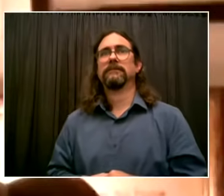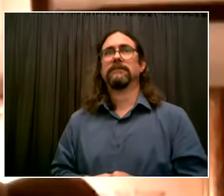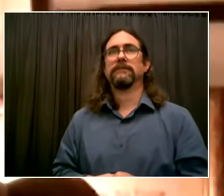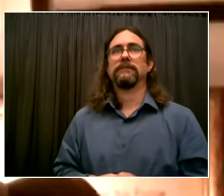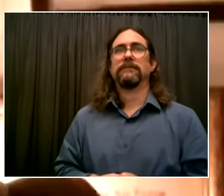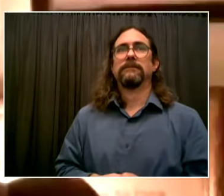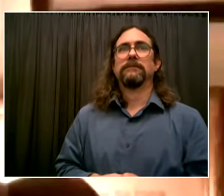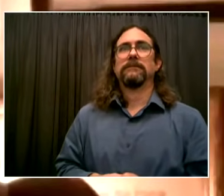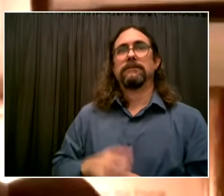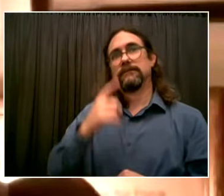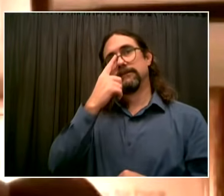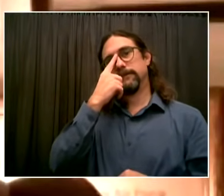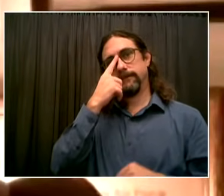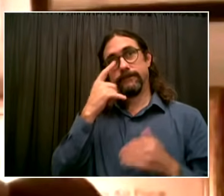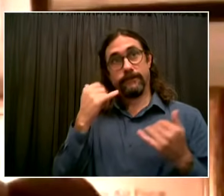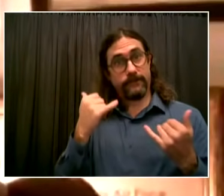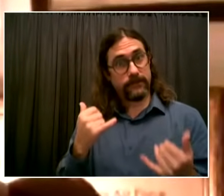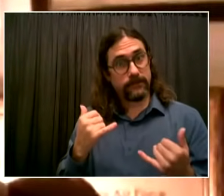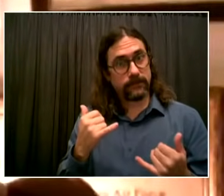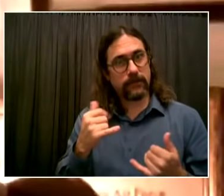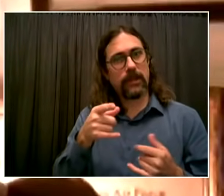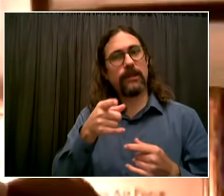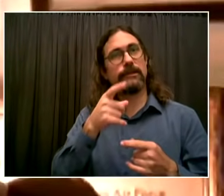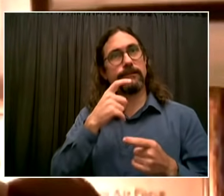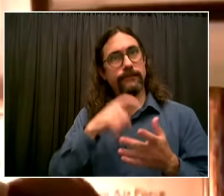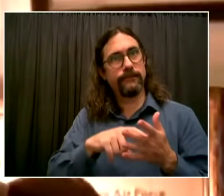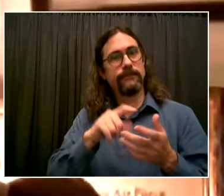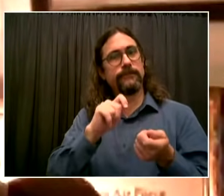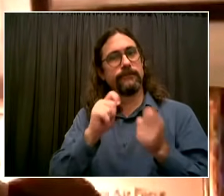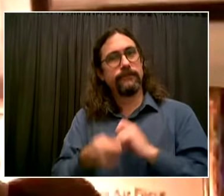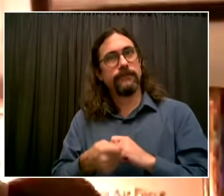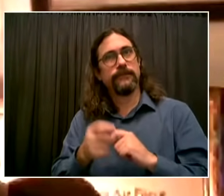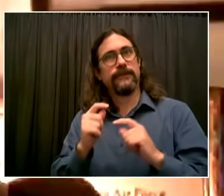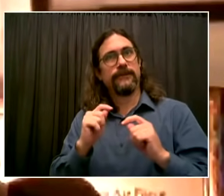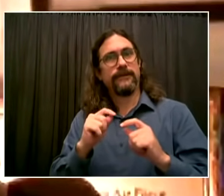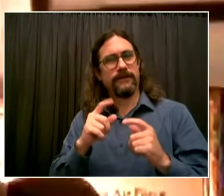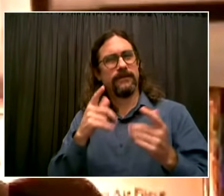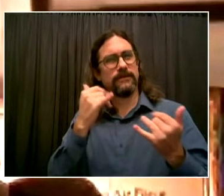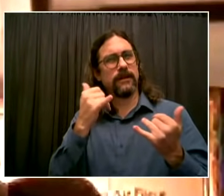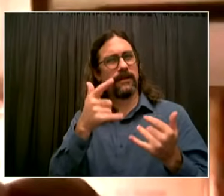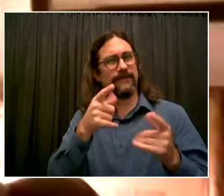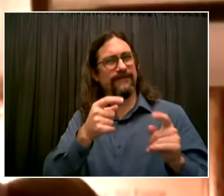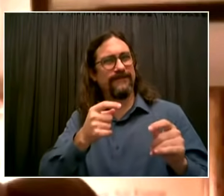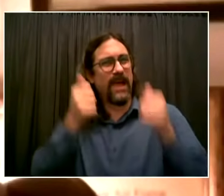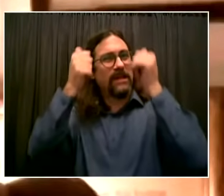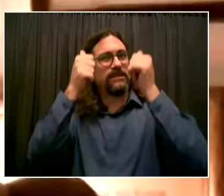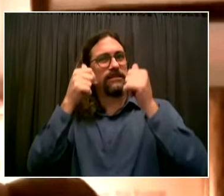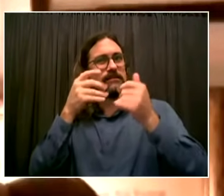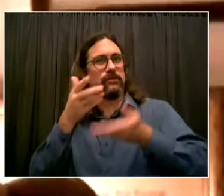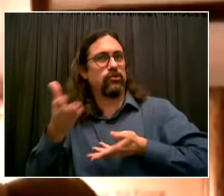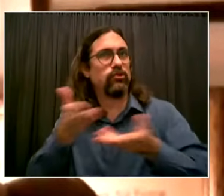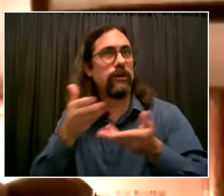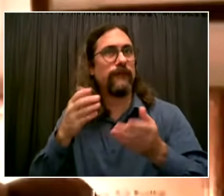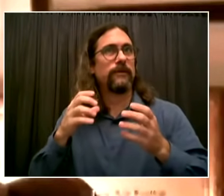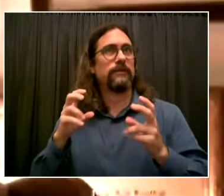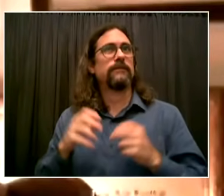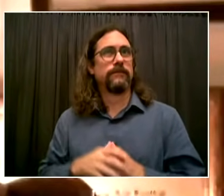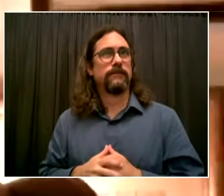STAND AROUND TO SEE HOW THE SERCEVI IS GOING, IT'S QUICK. AND THERE WERE